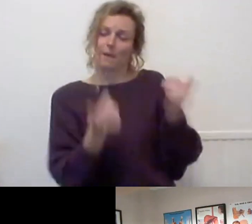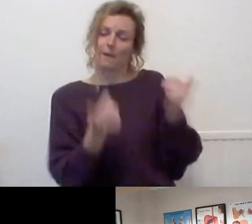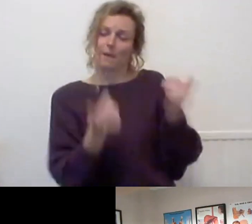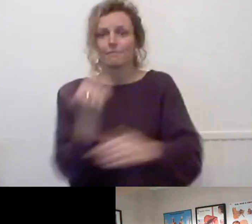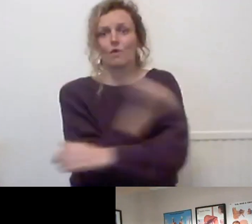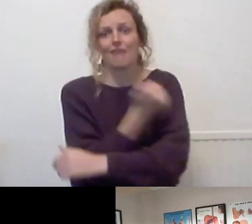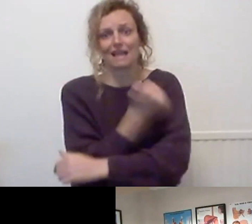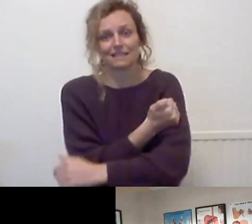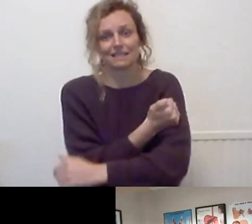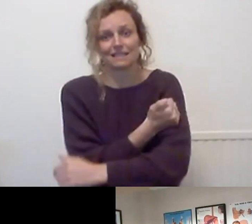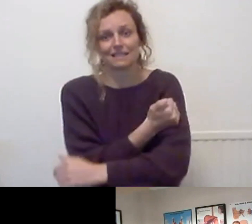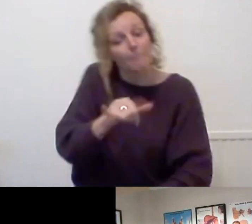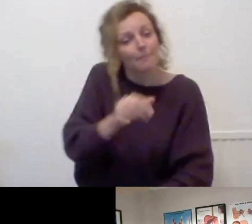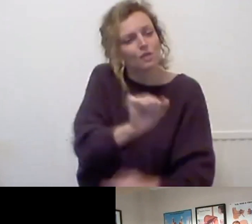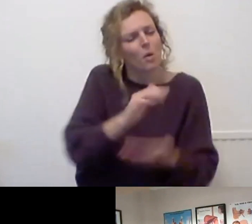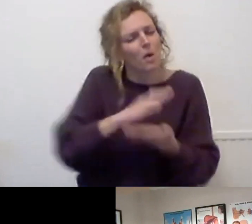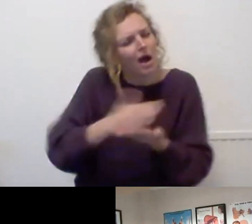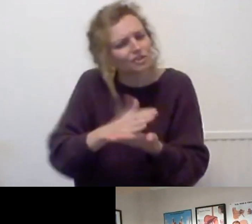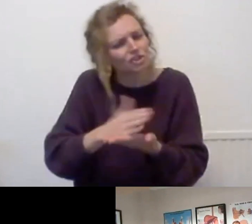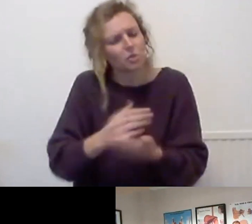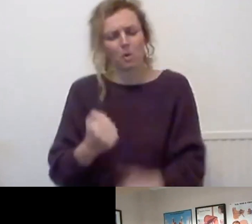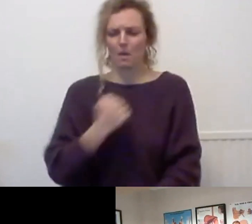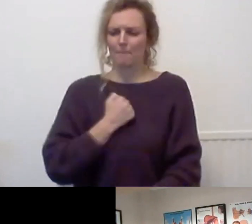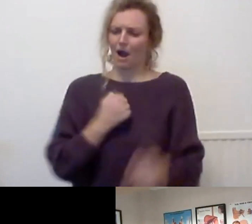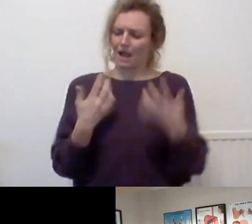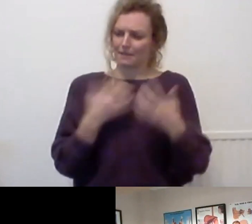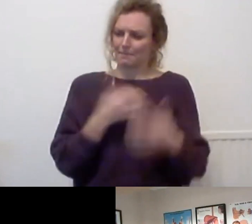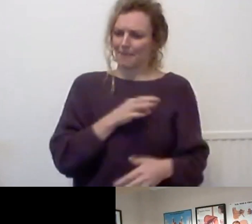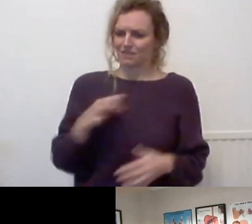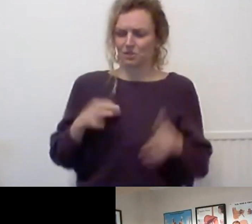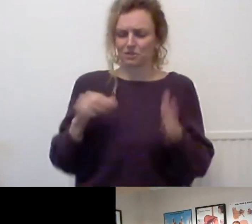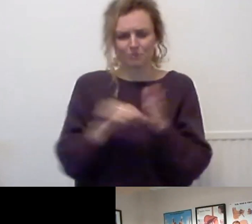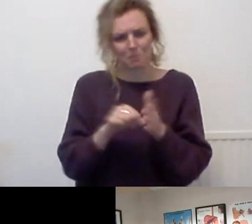be talking to your specialist, or you should have had a letter from the government during the this